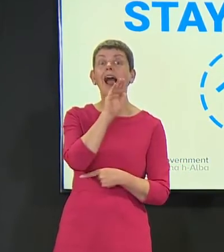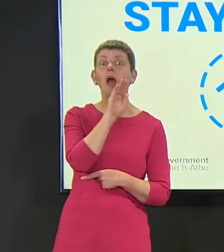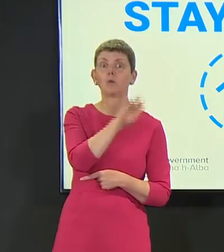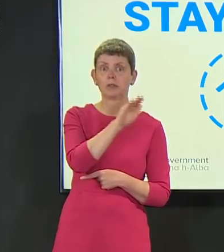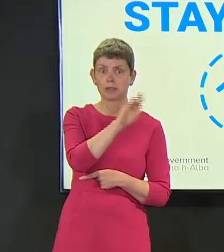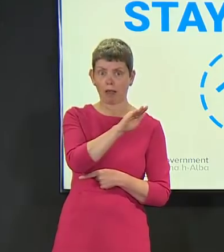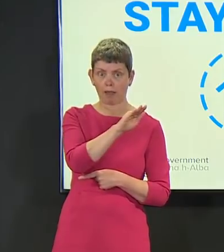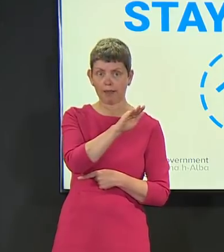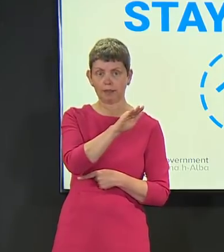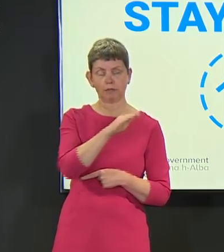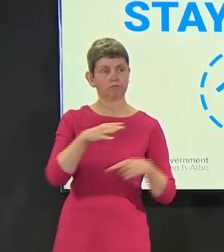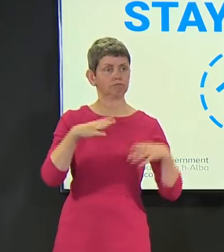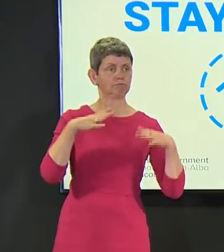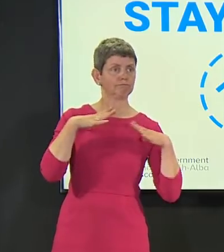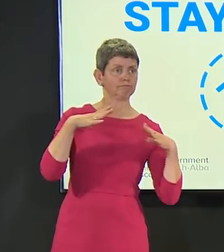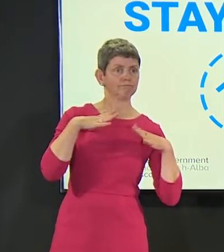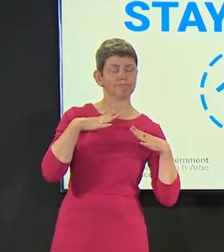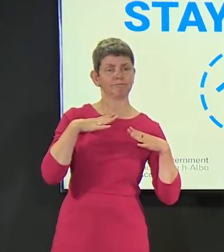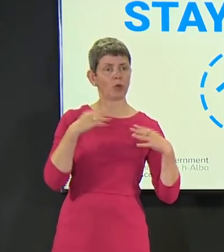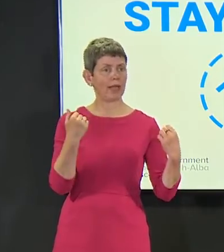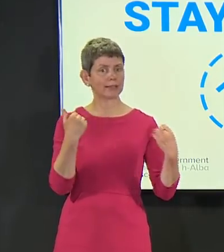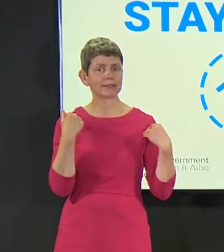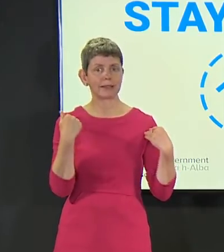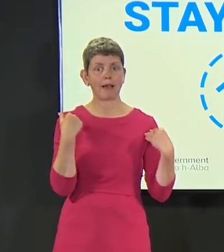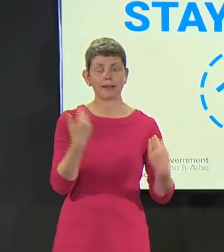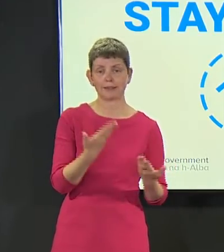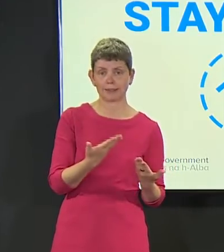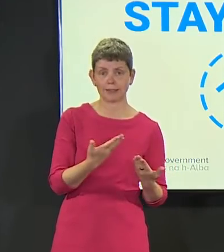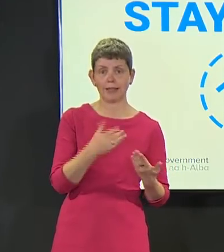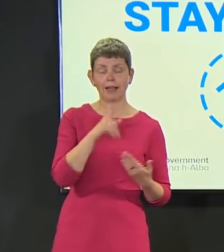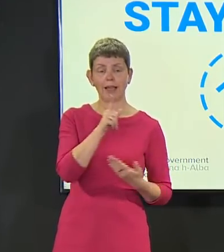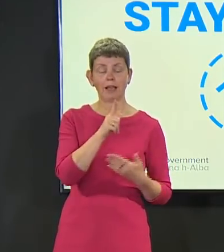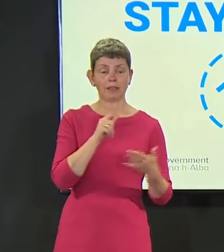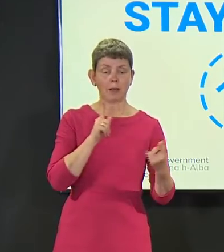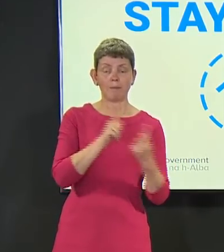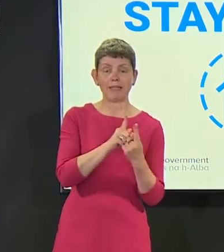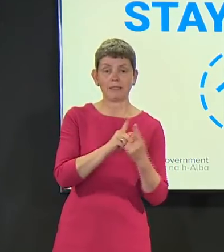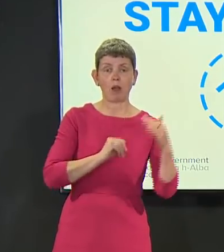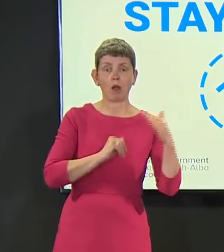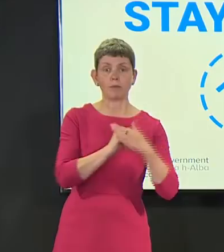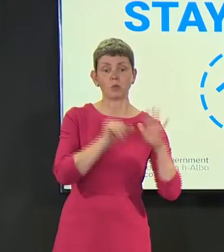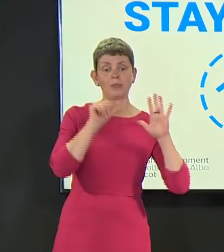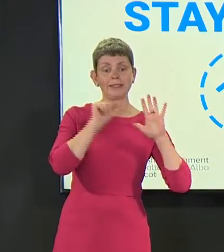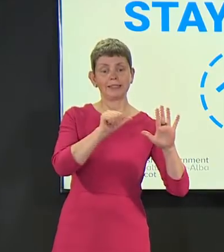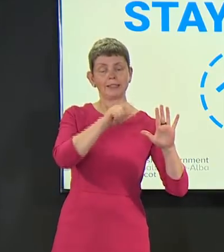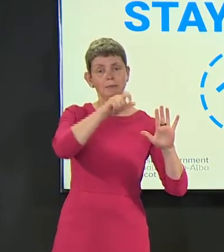recreation for exercise and you can see up to six people from six households outdoors